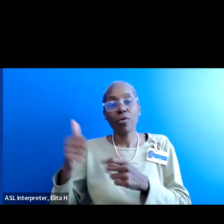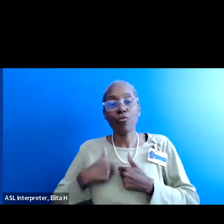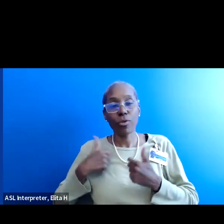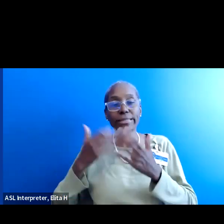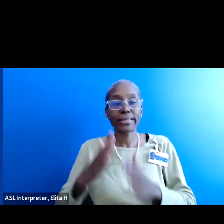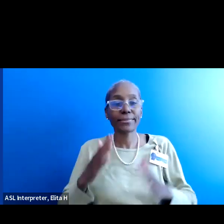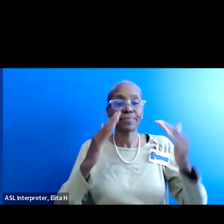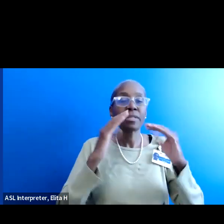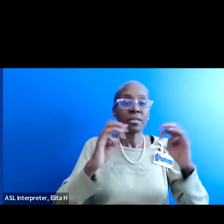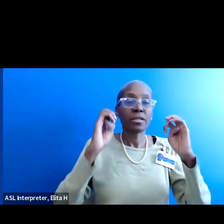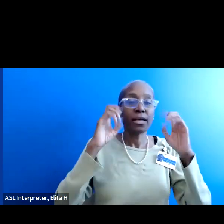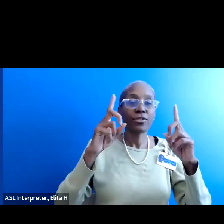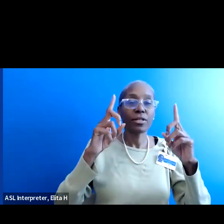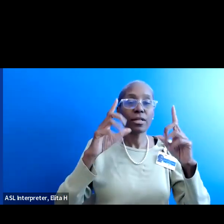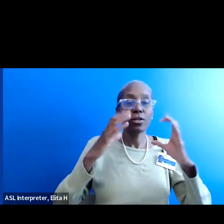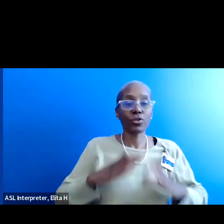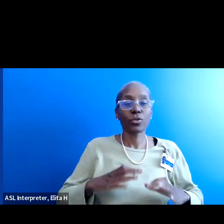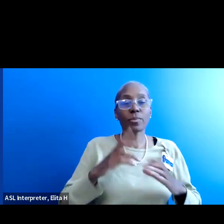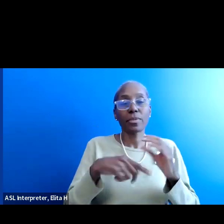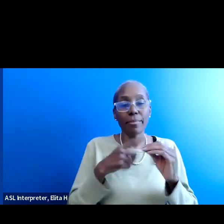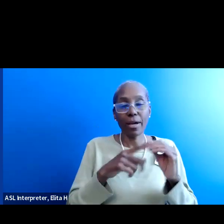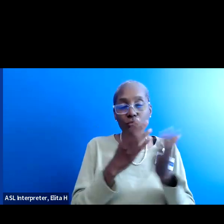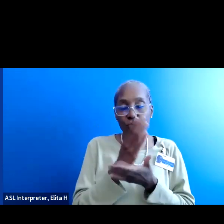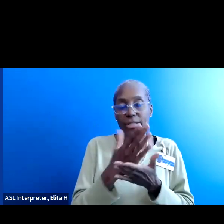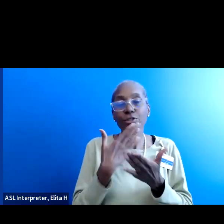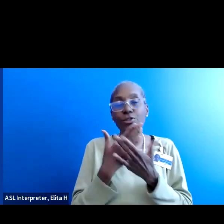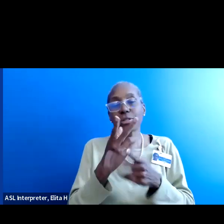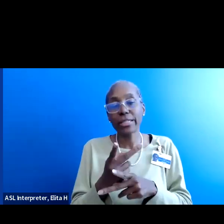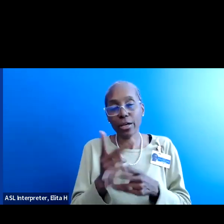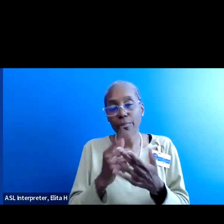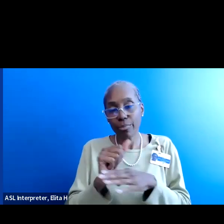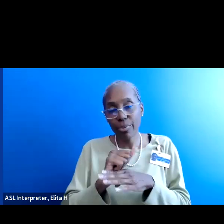Educating consumers about resident rights, good care practices and other related topics.